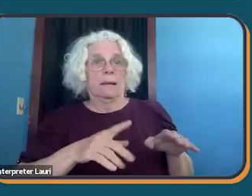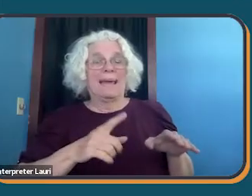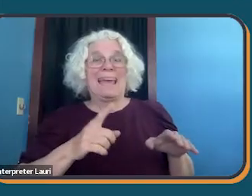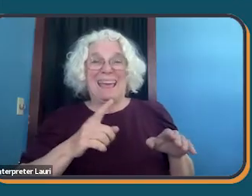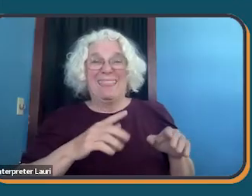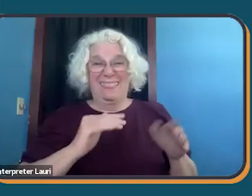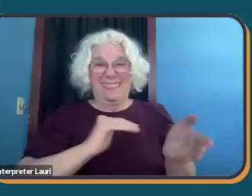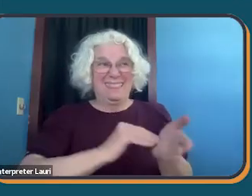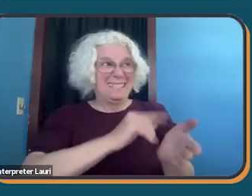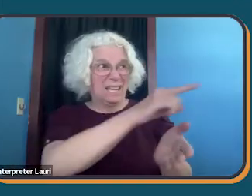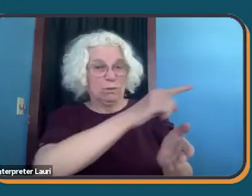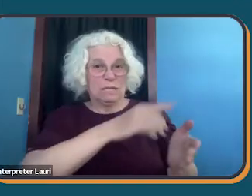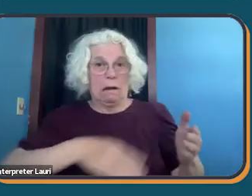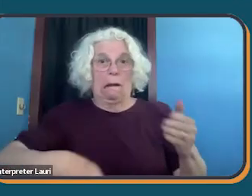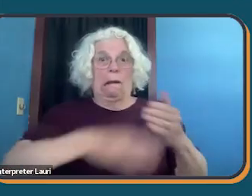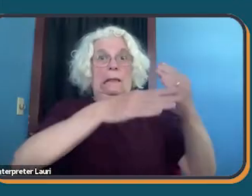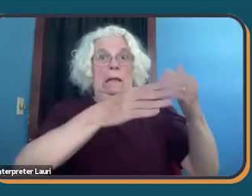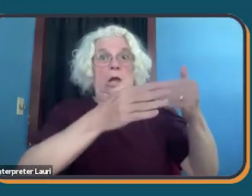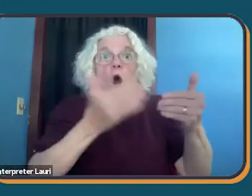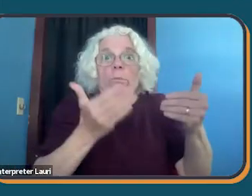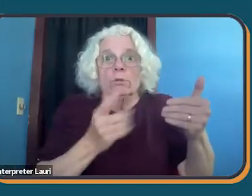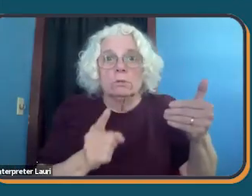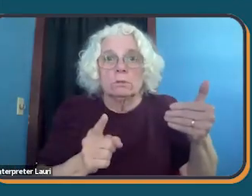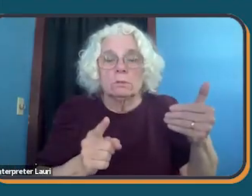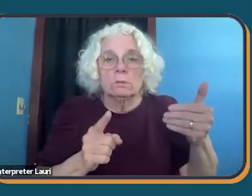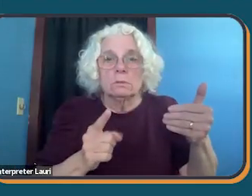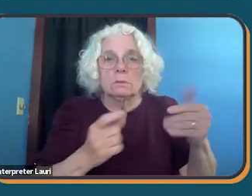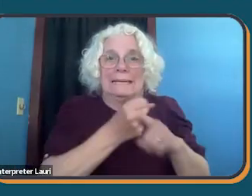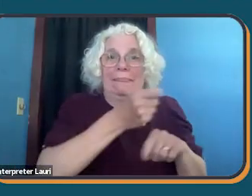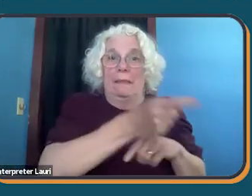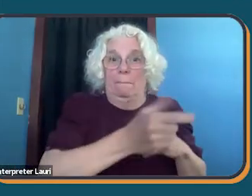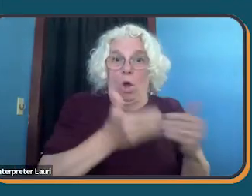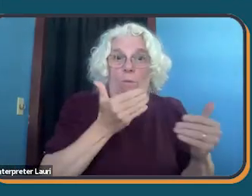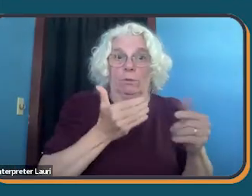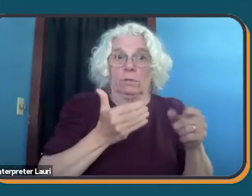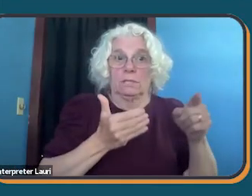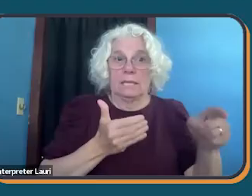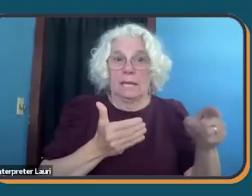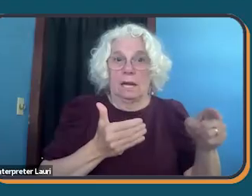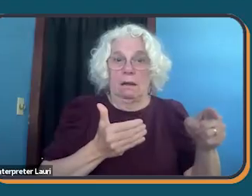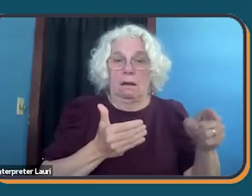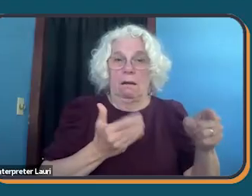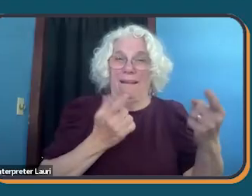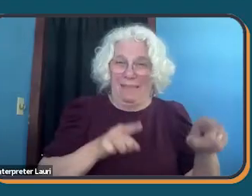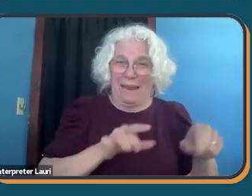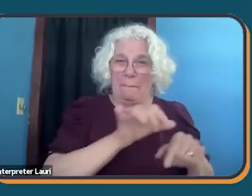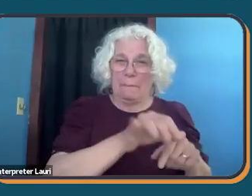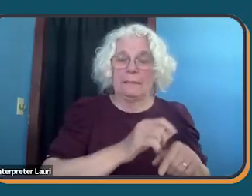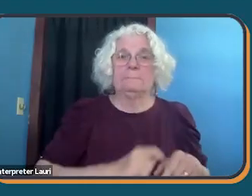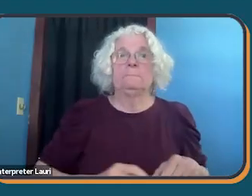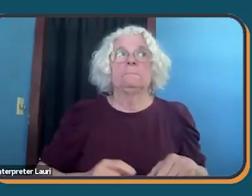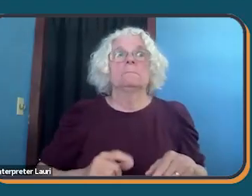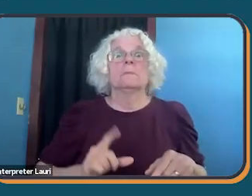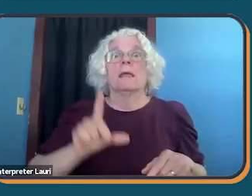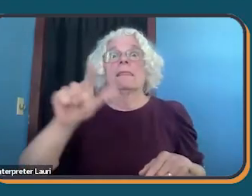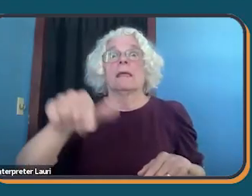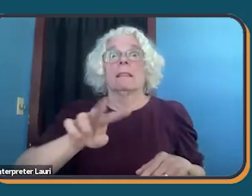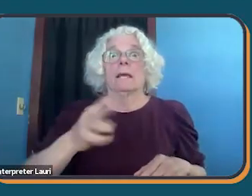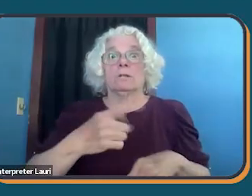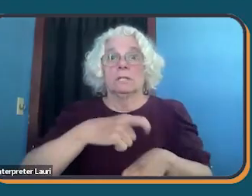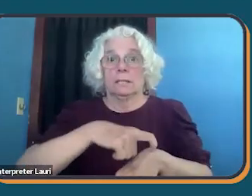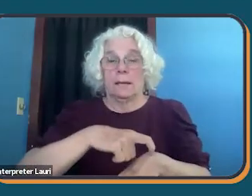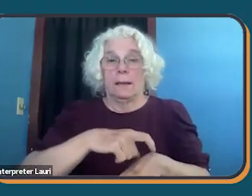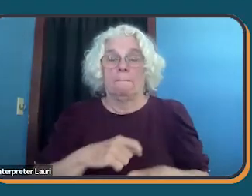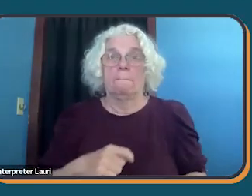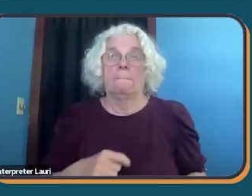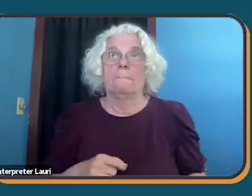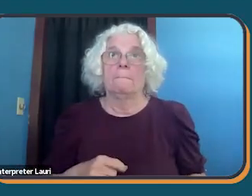Latisha Brown: And then, the second time that I had this done,